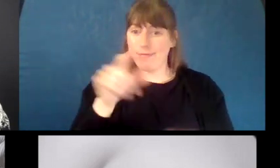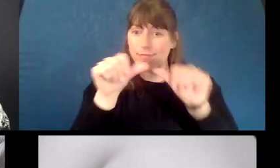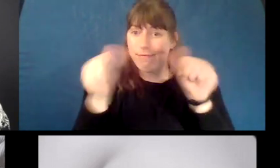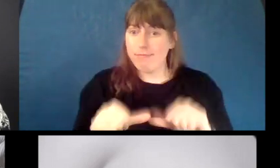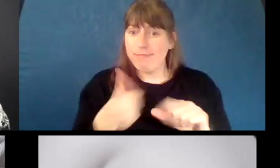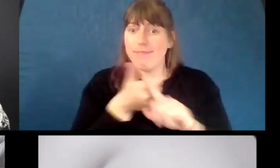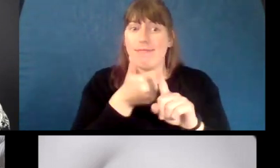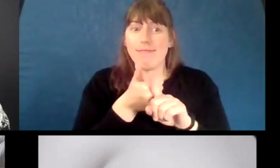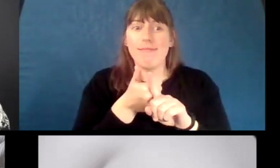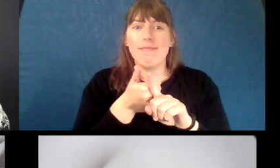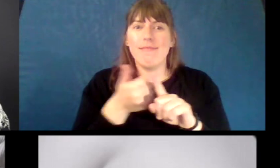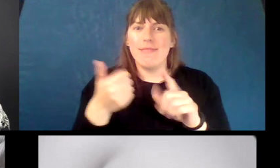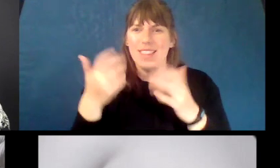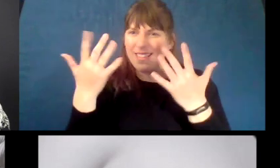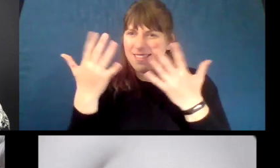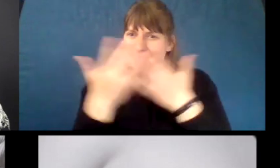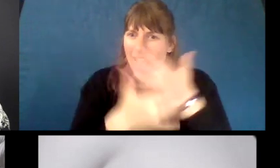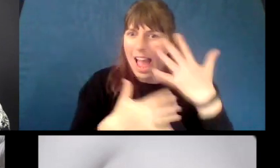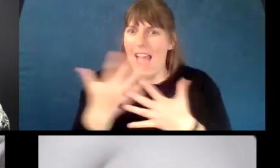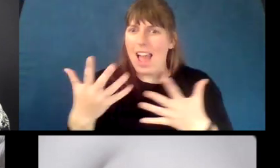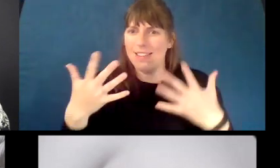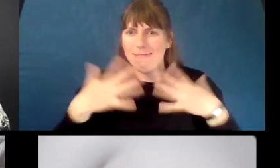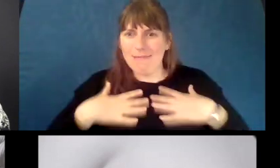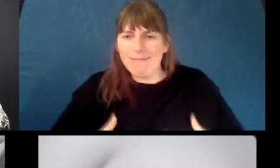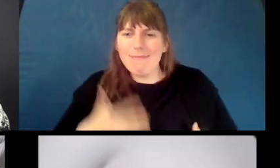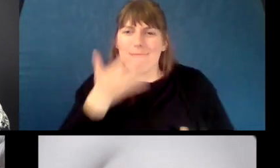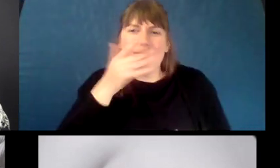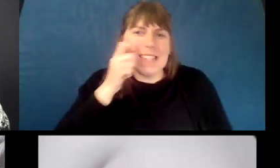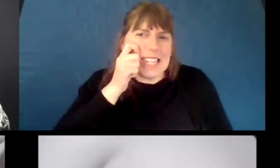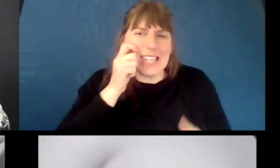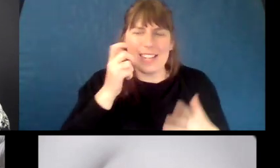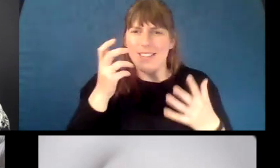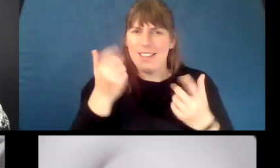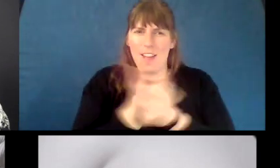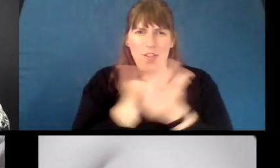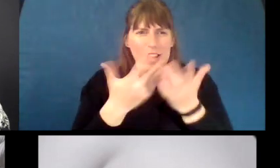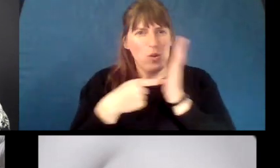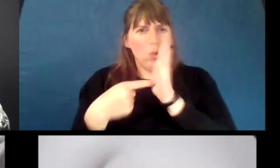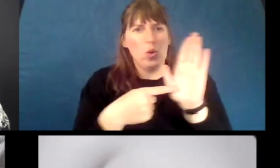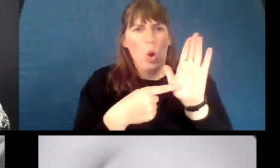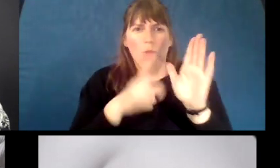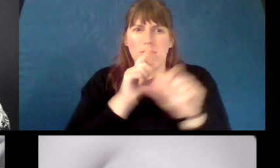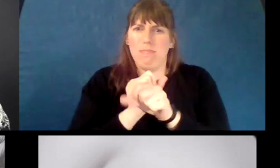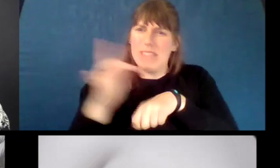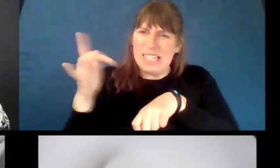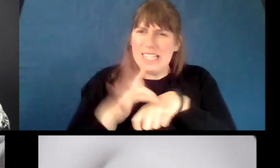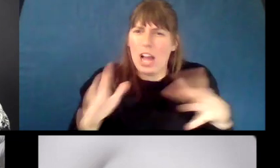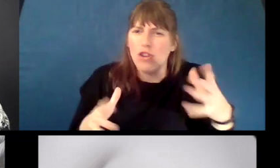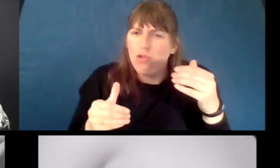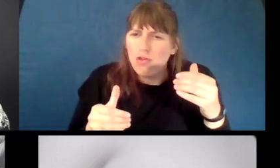hand imprints in the skin, we really wanted to convey the sensation of touch through this piece.